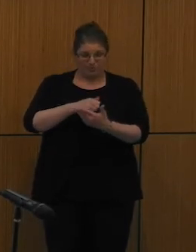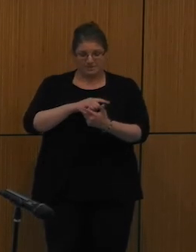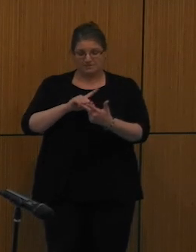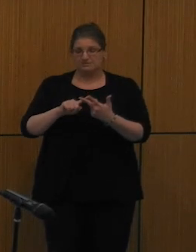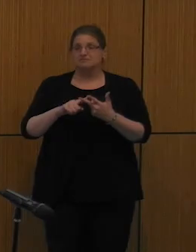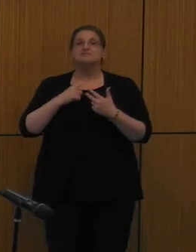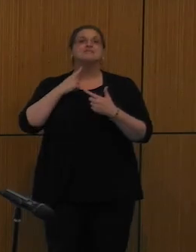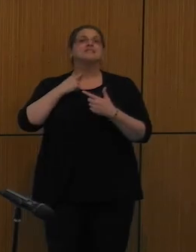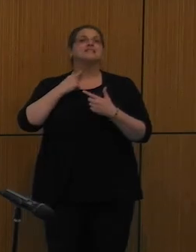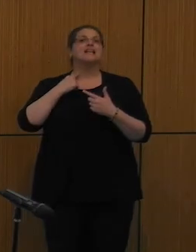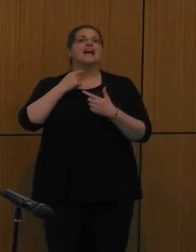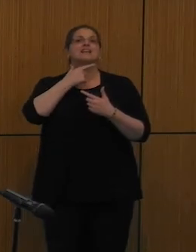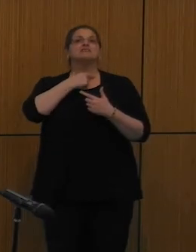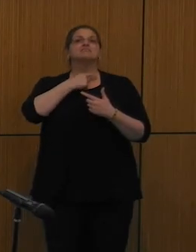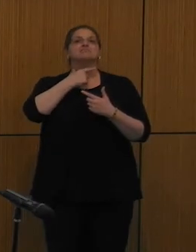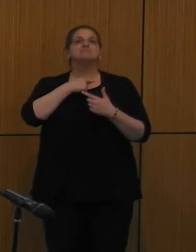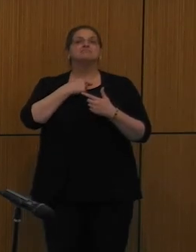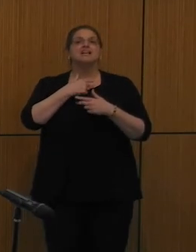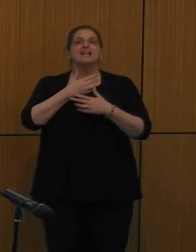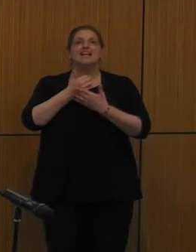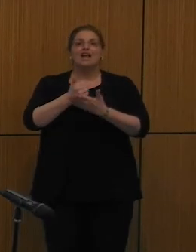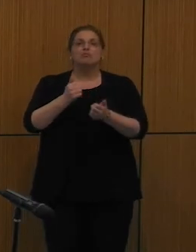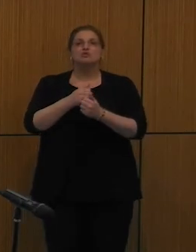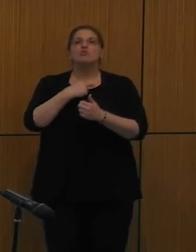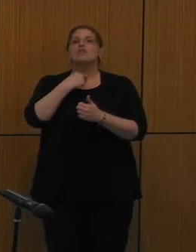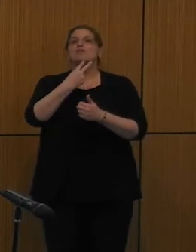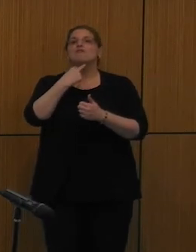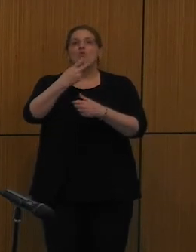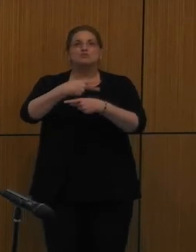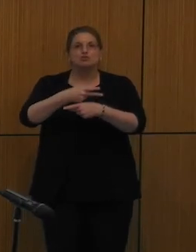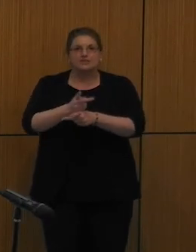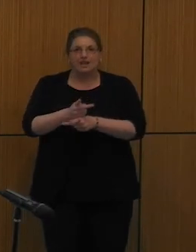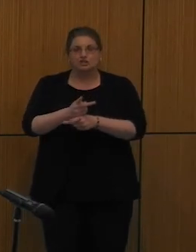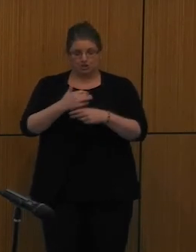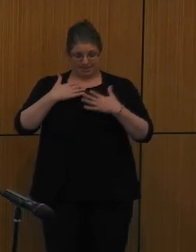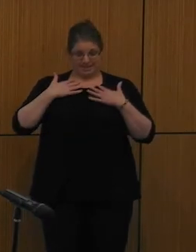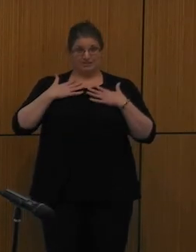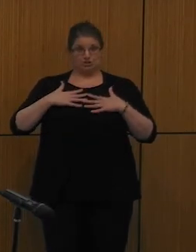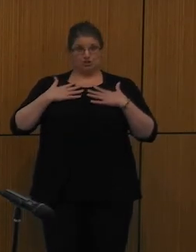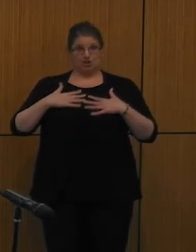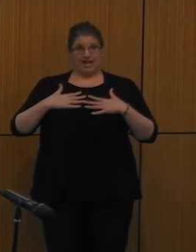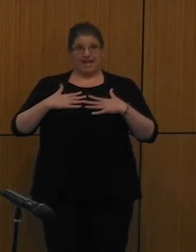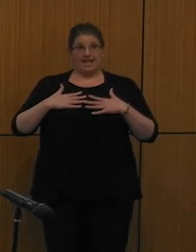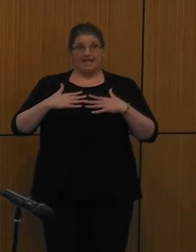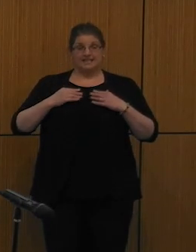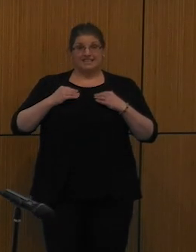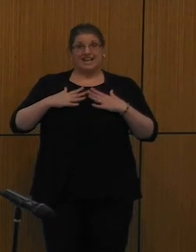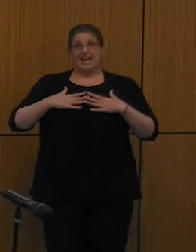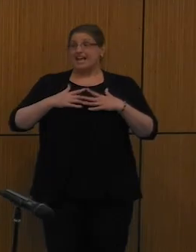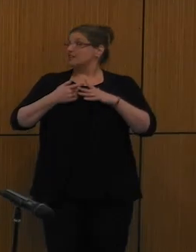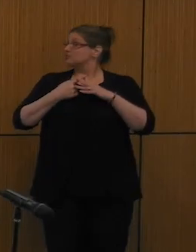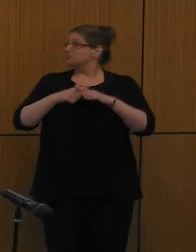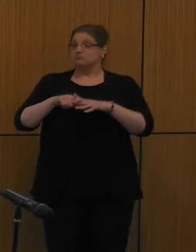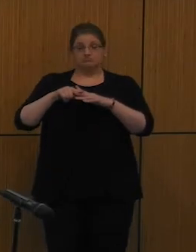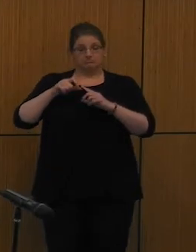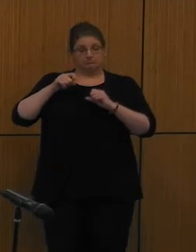It also helps us with phonation or voice production in the chest. It innervates the airway. So you can see the trachea here innervates the heart.